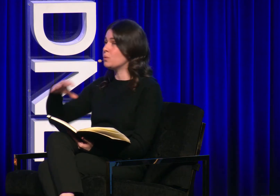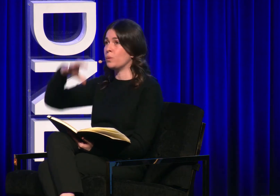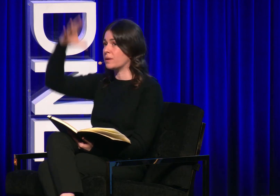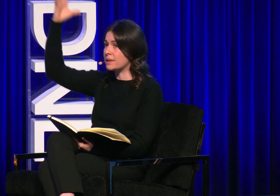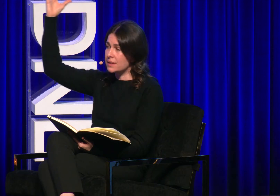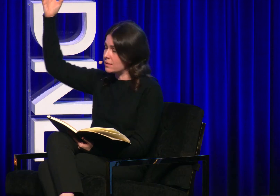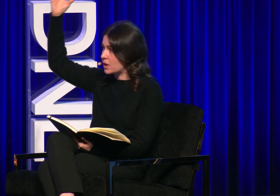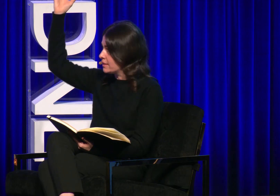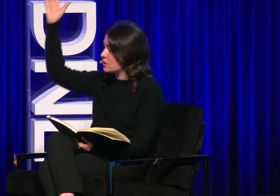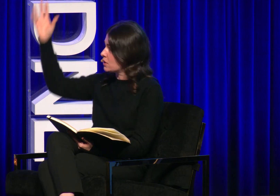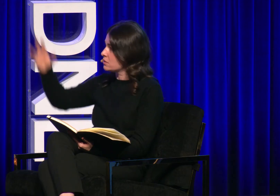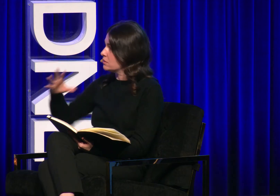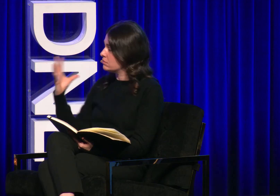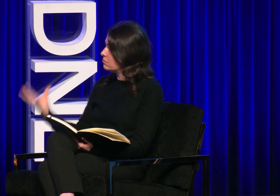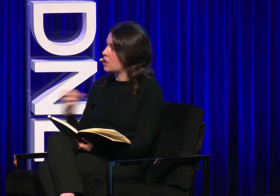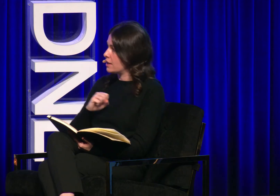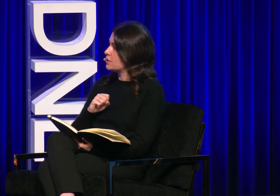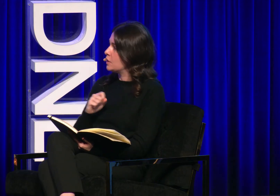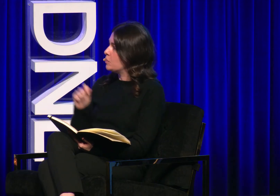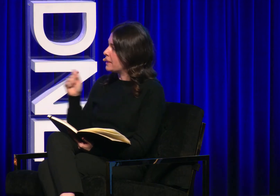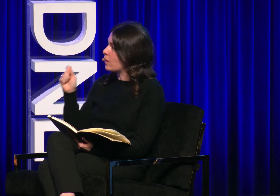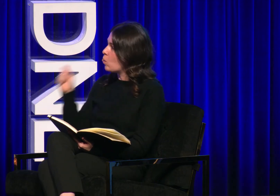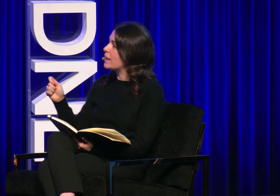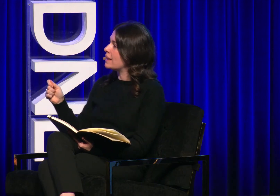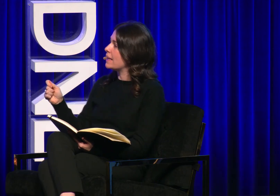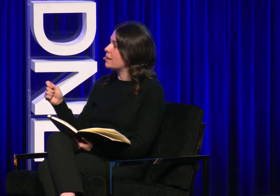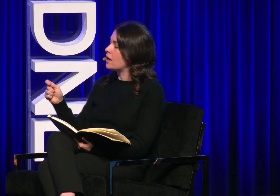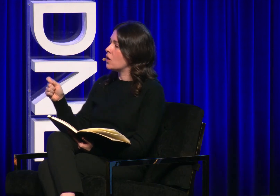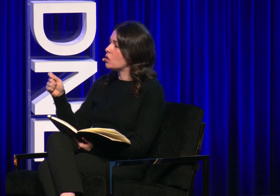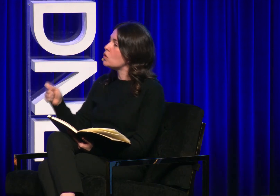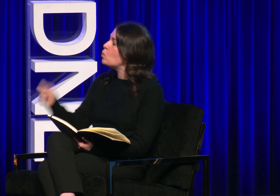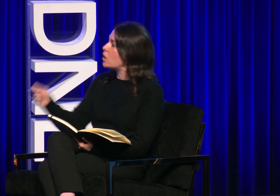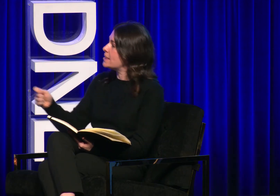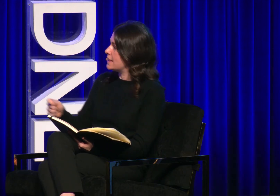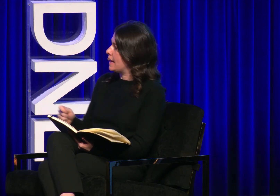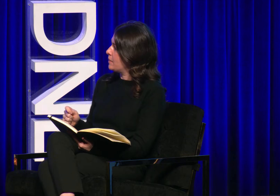whether it's a giant structural change, but like one thing that you want to see happen.